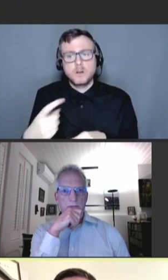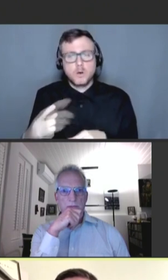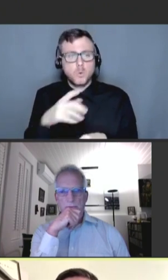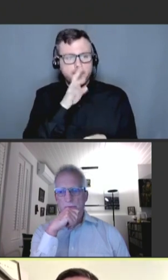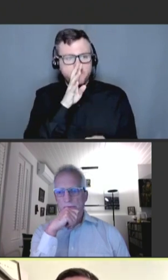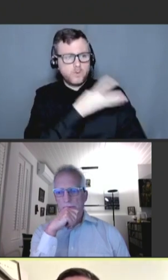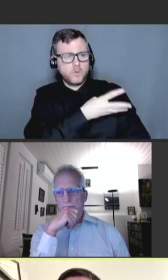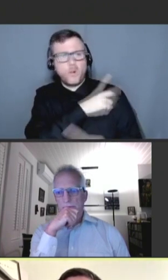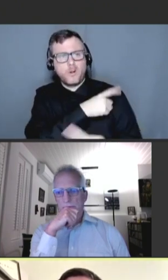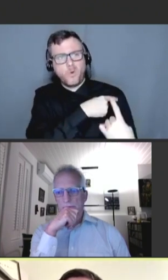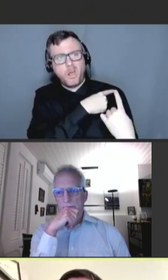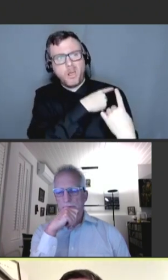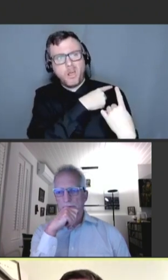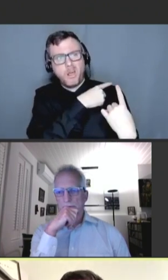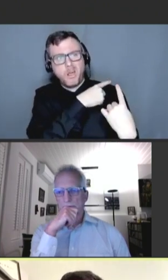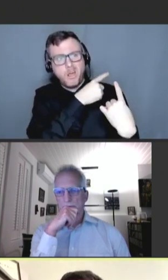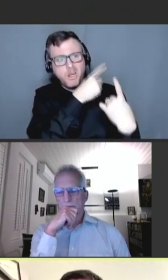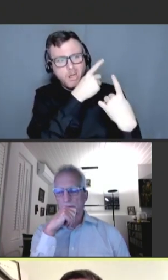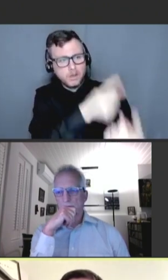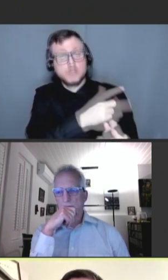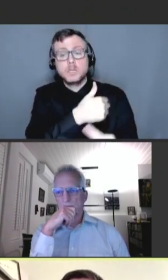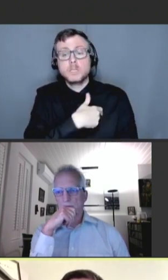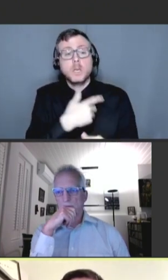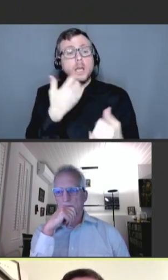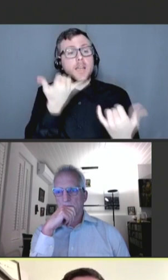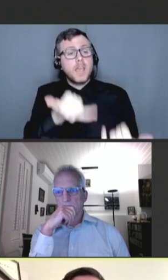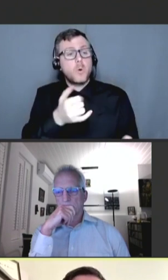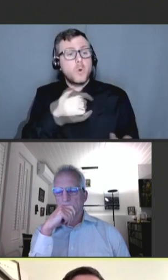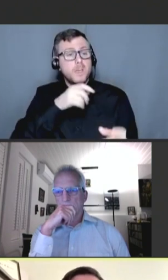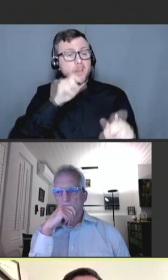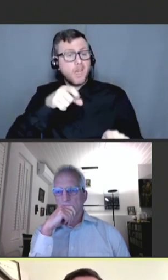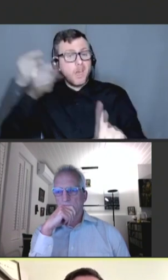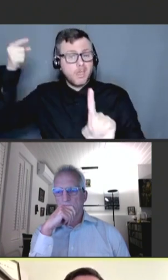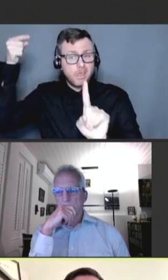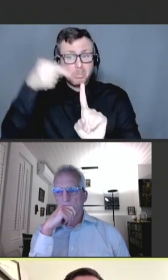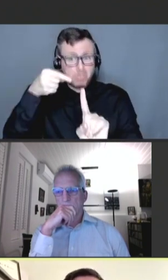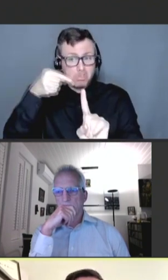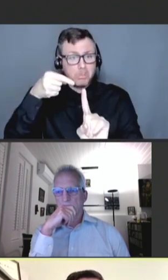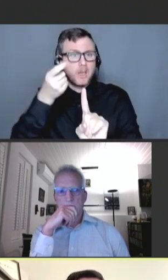So, this is the moment to shine light on this and better understand it for the reason that I